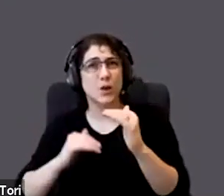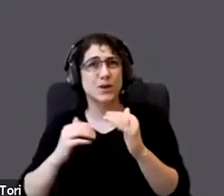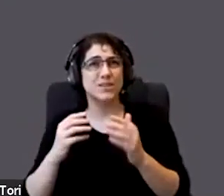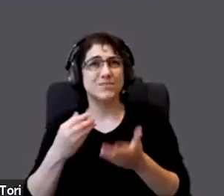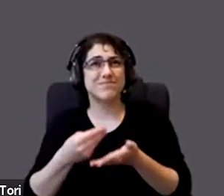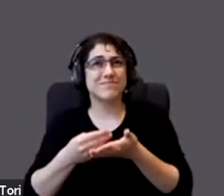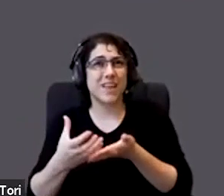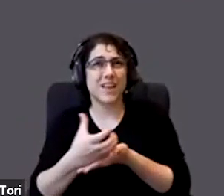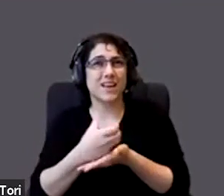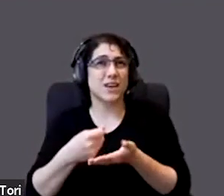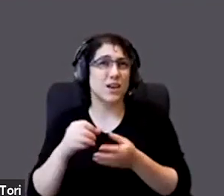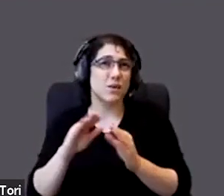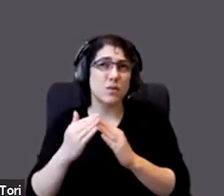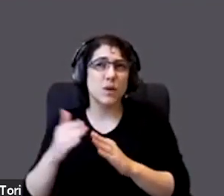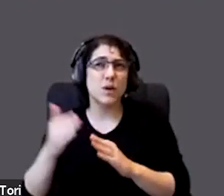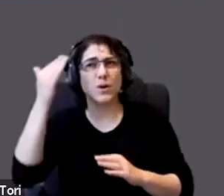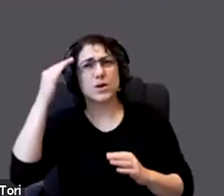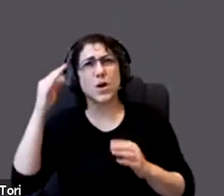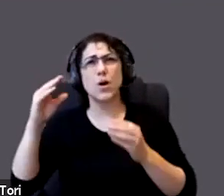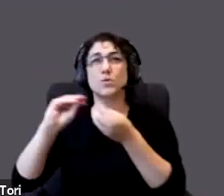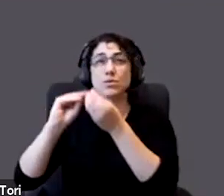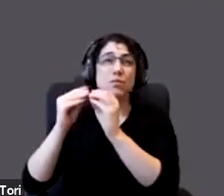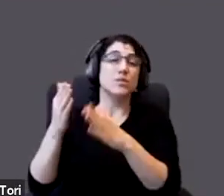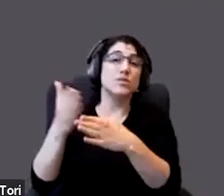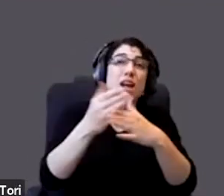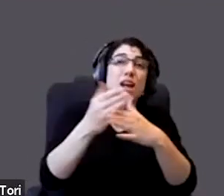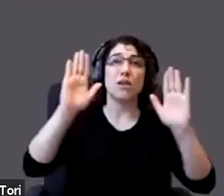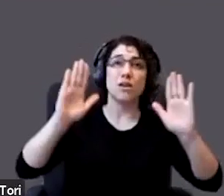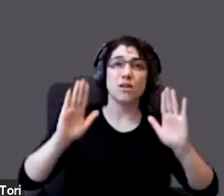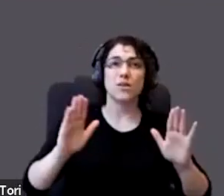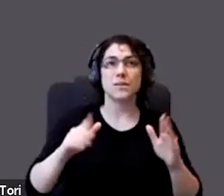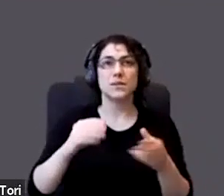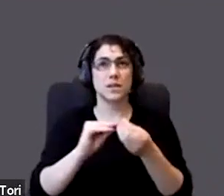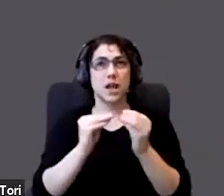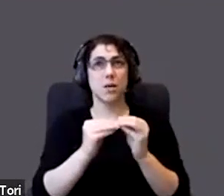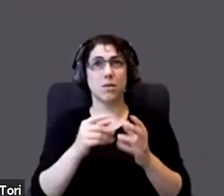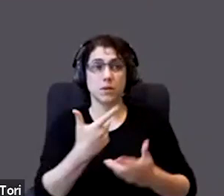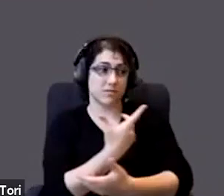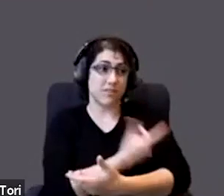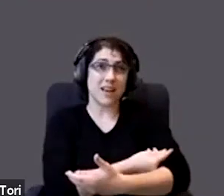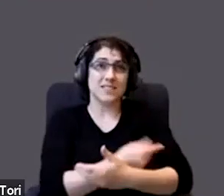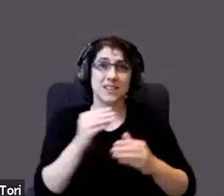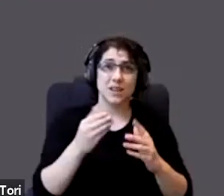Because we know that while the numbers that you shared are really amazing in terms of numbers that have been vaccinated across the country,